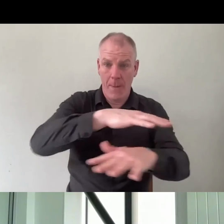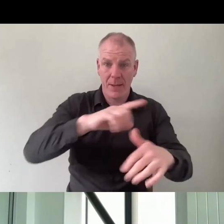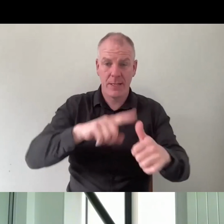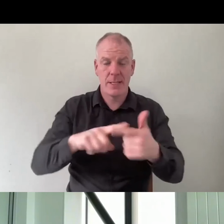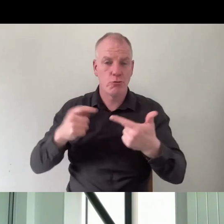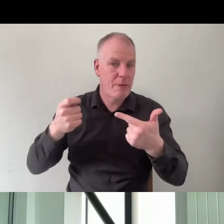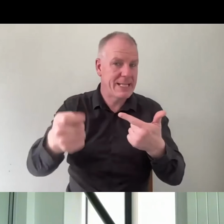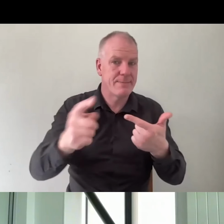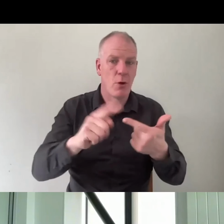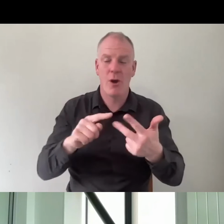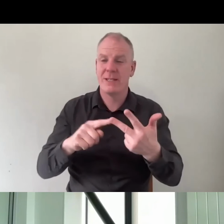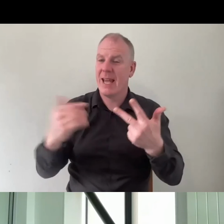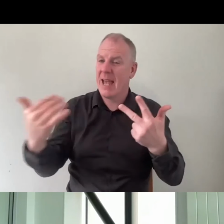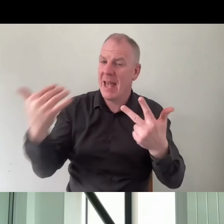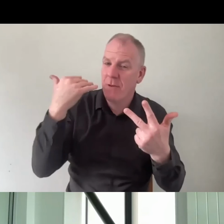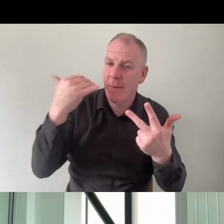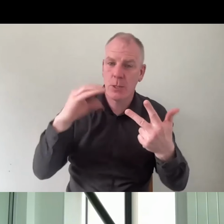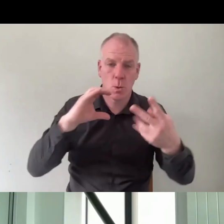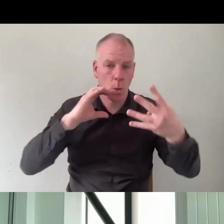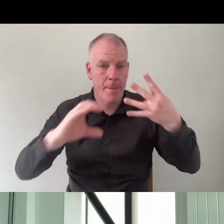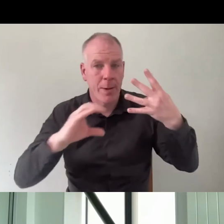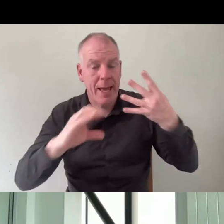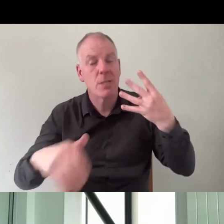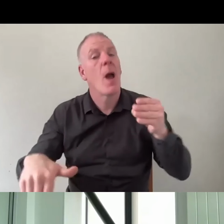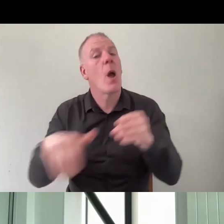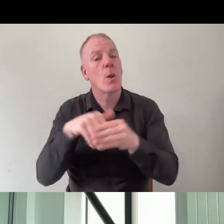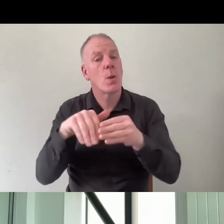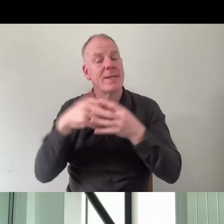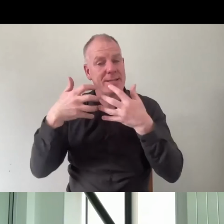information and communication including technologies, systems,